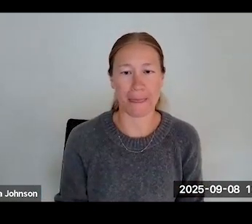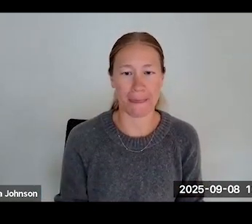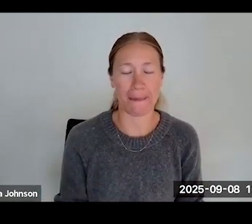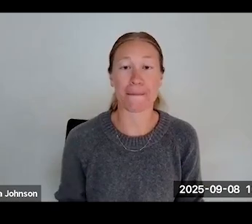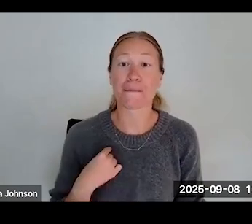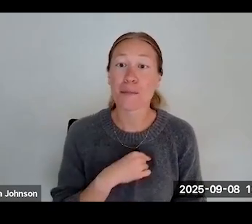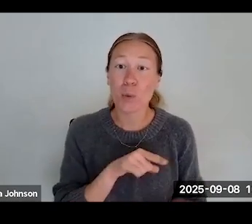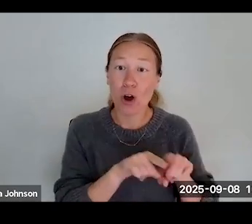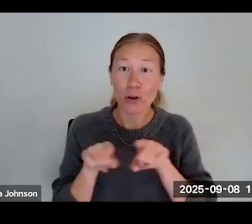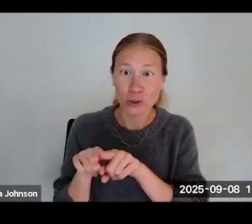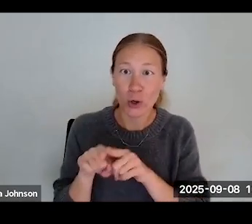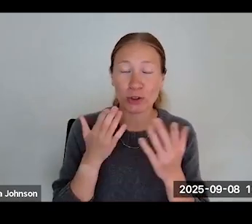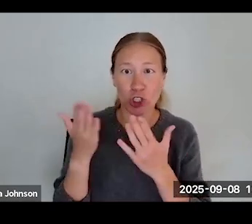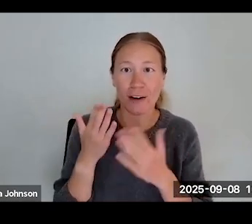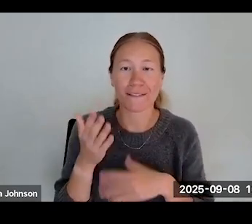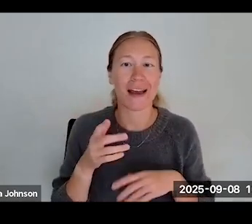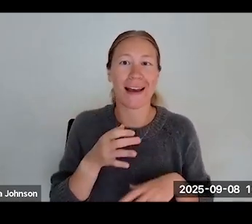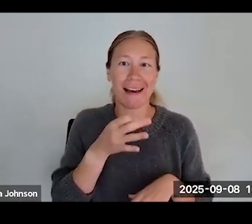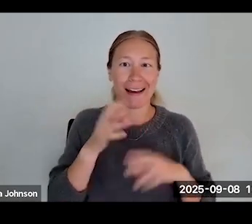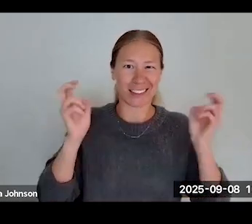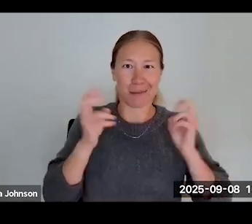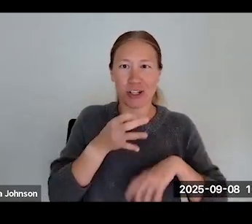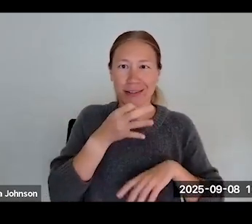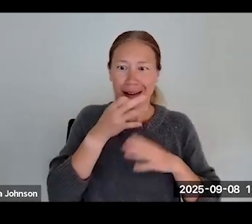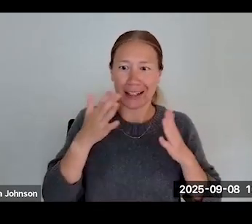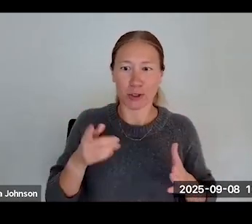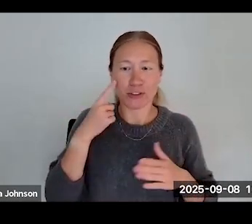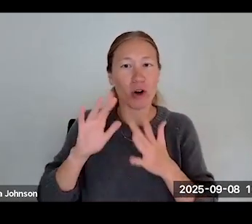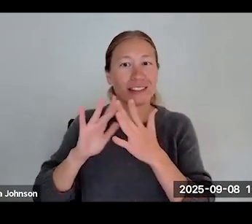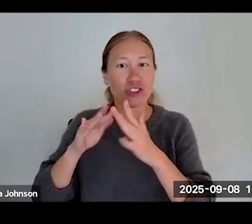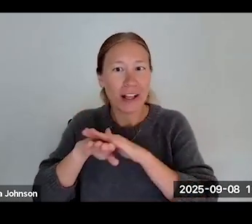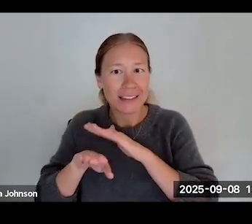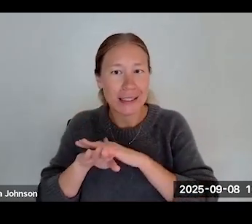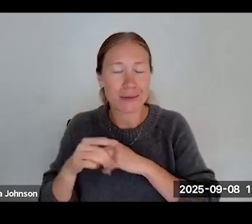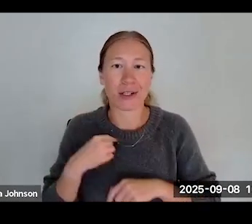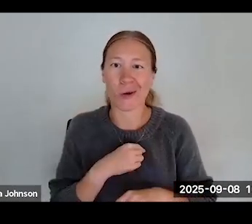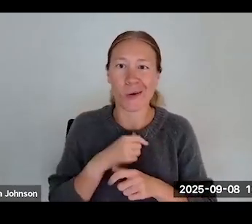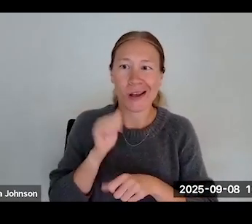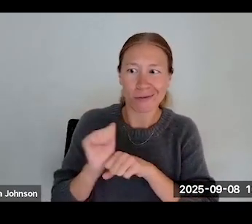We also serve as subject matter experts on digital information accessibility. We do a lot with different technologies